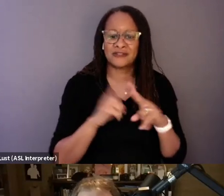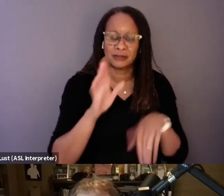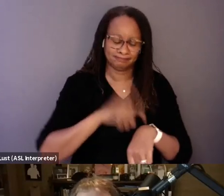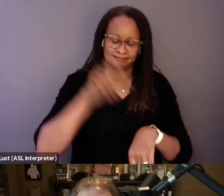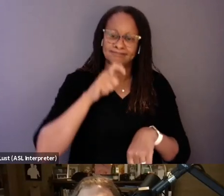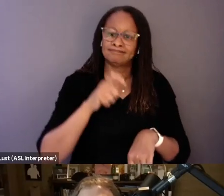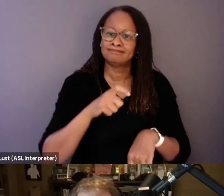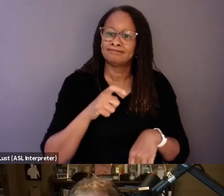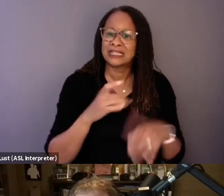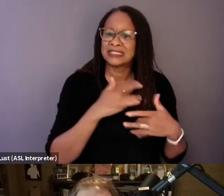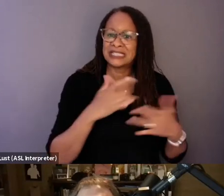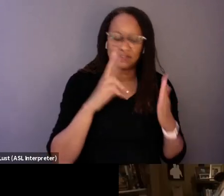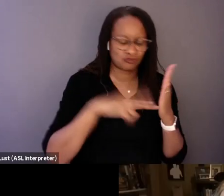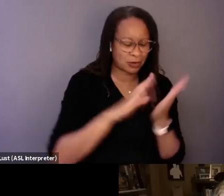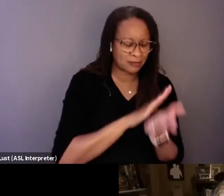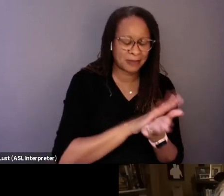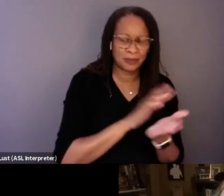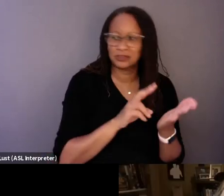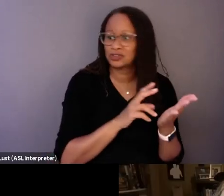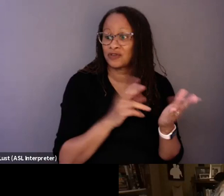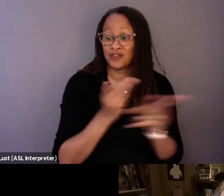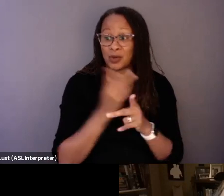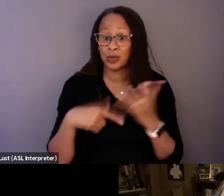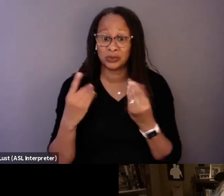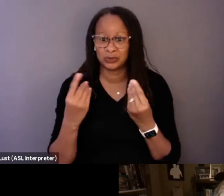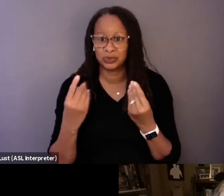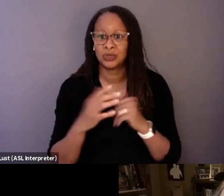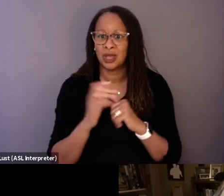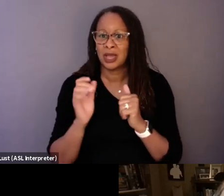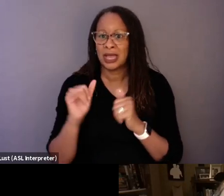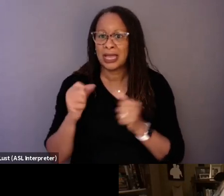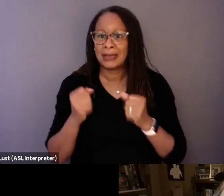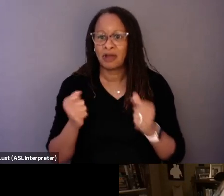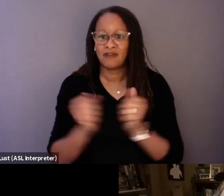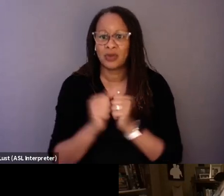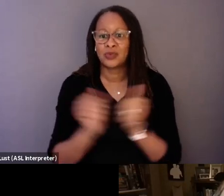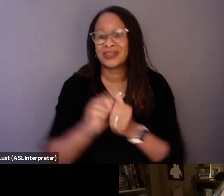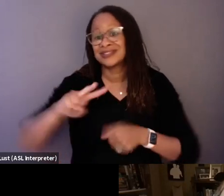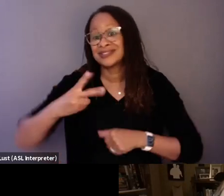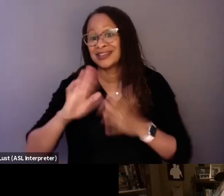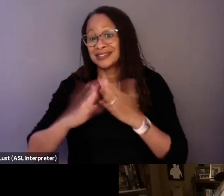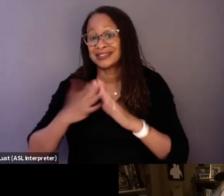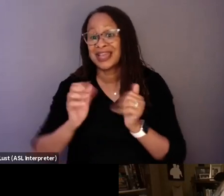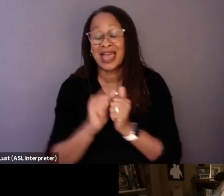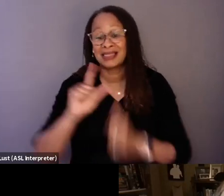They were used to read the paper all day long to make up things to do improves about when they were in Second City and then in Lampoon we always had new stuff